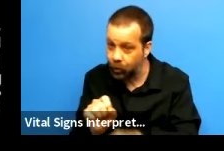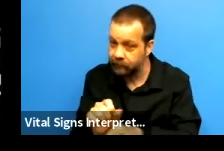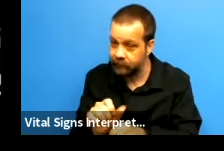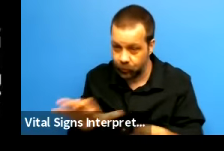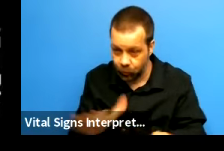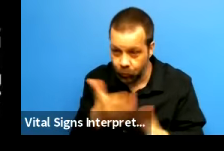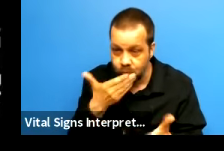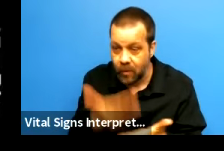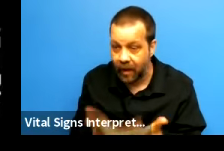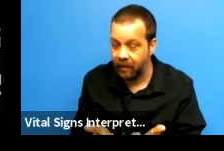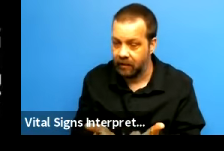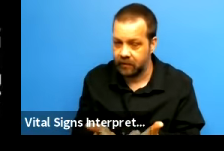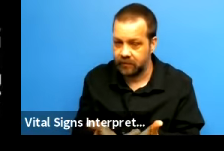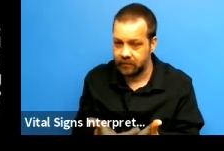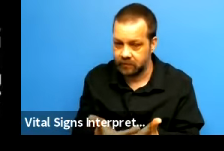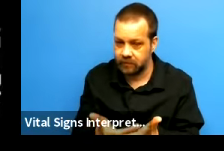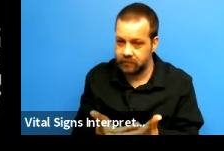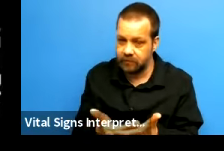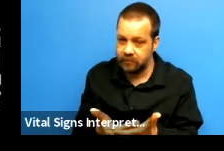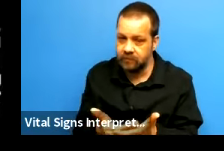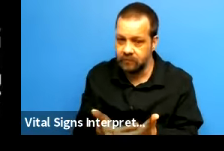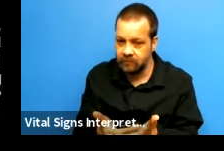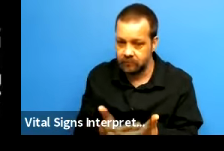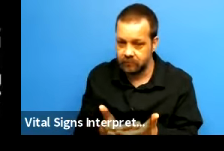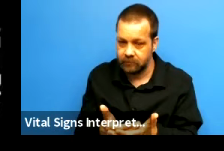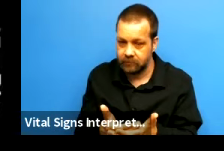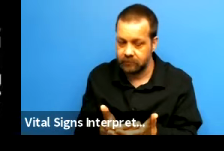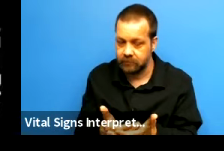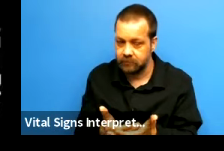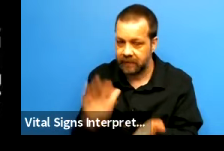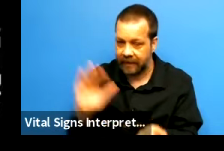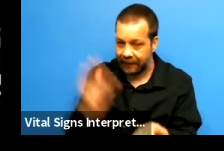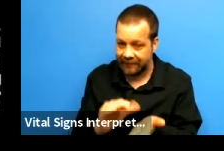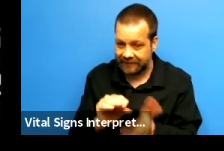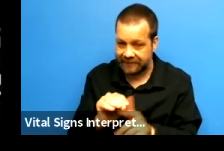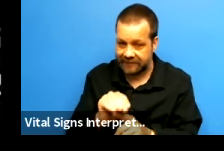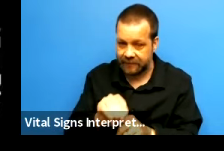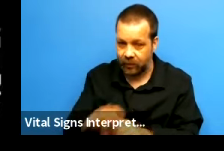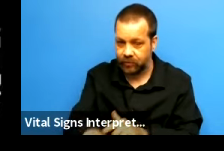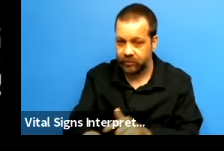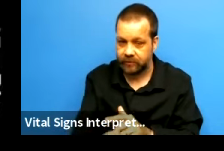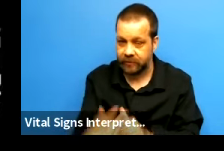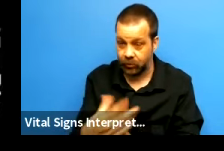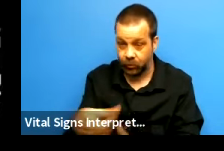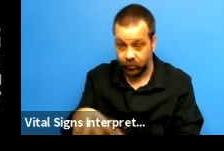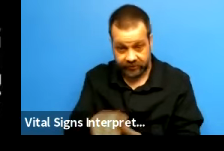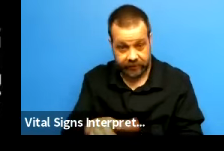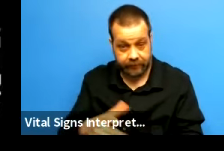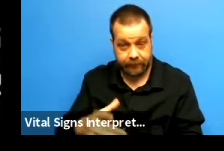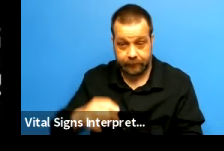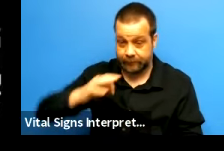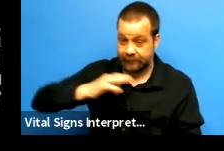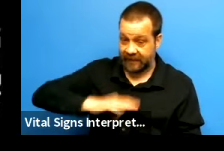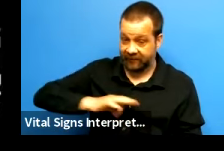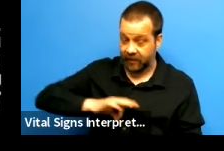and that way they can— as the employer you can still get the benefit of having a valuable employee.